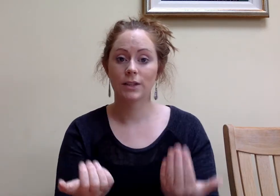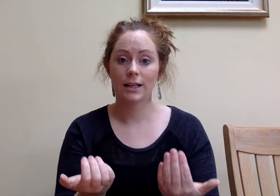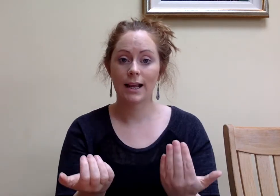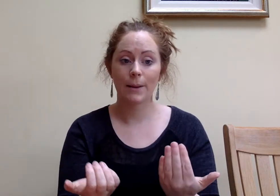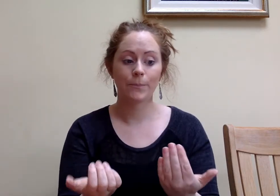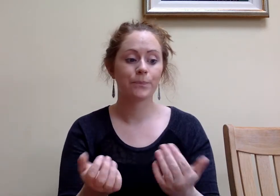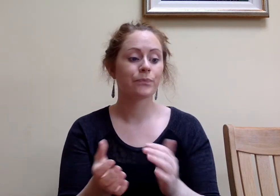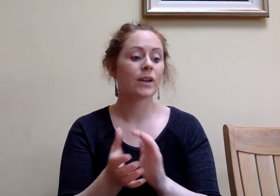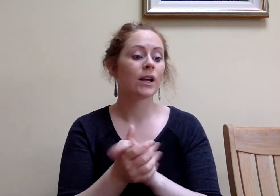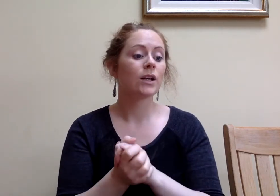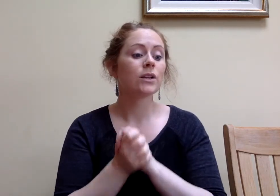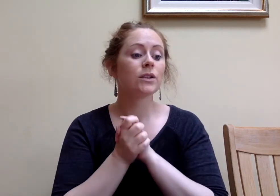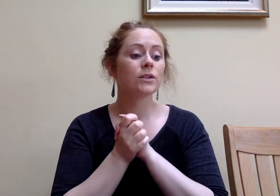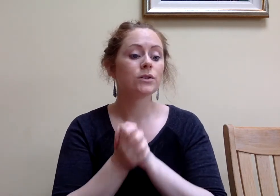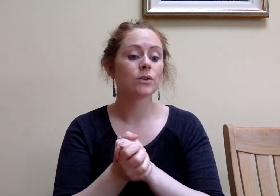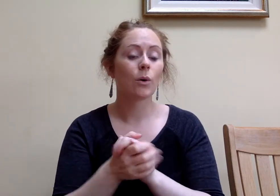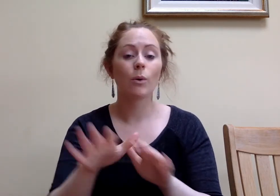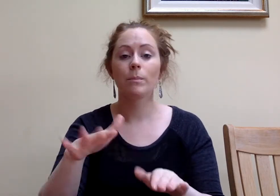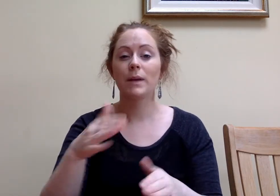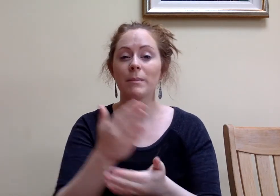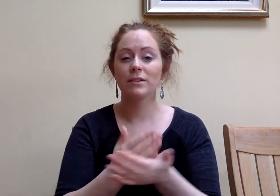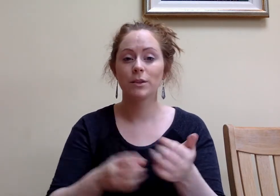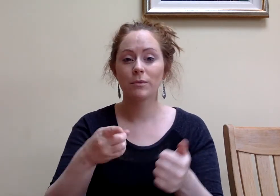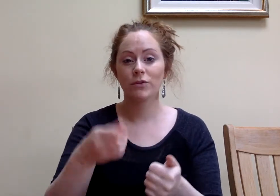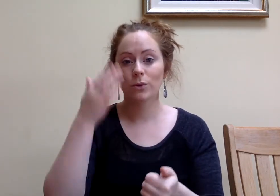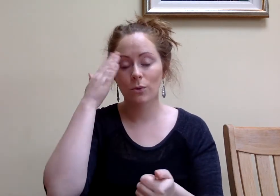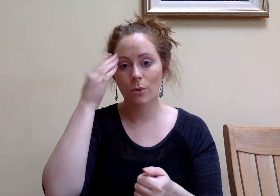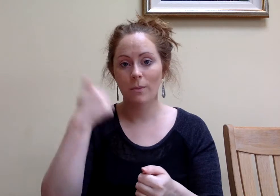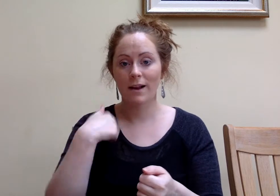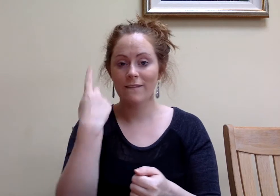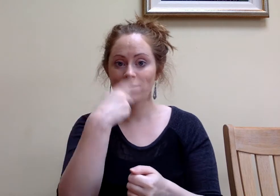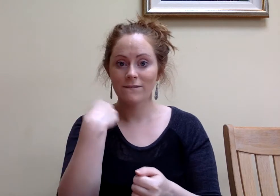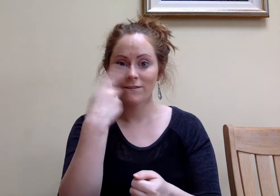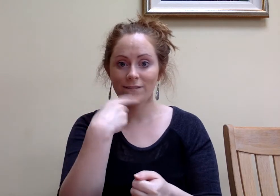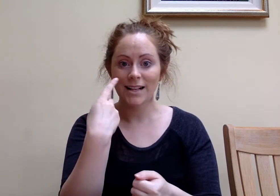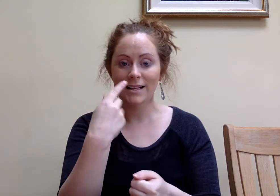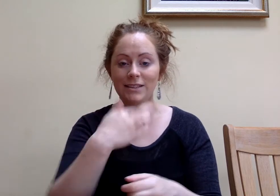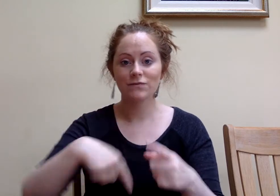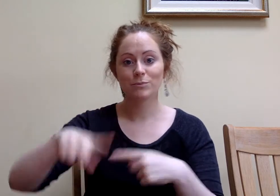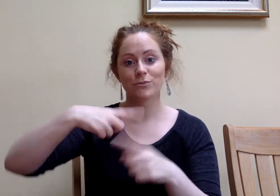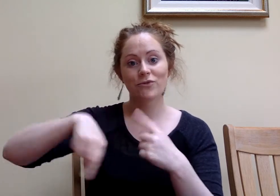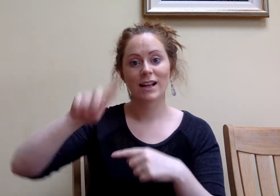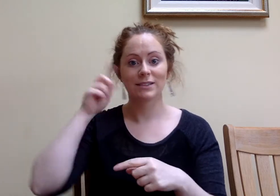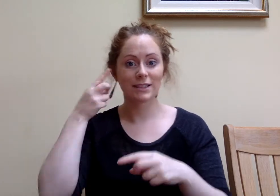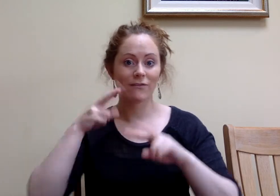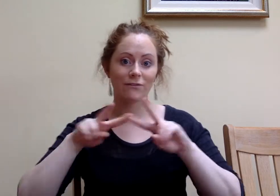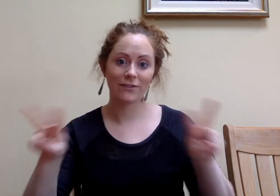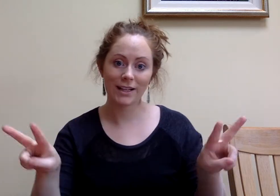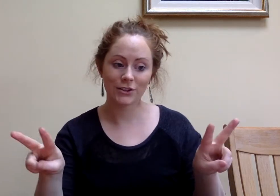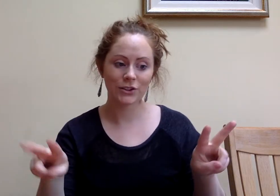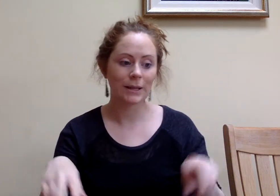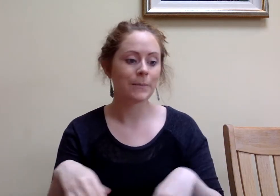So maybe some of you know my face from seeing me around Deaf Village!